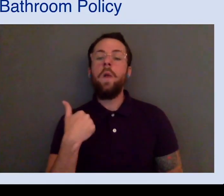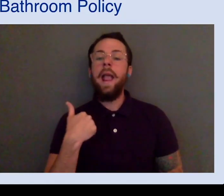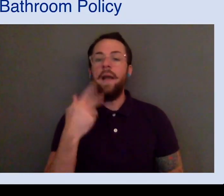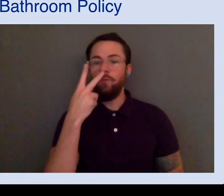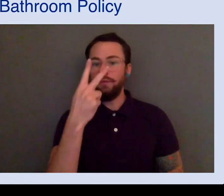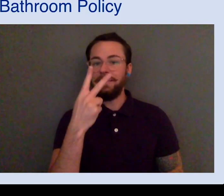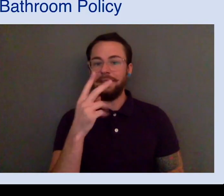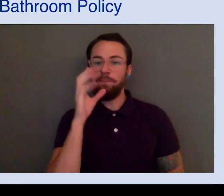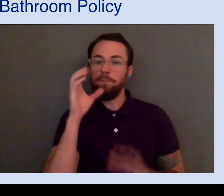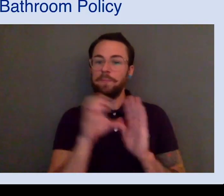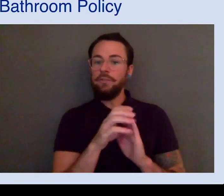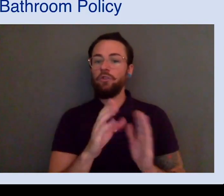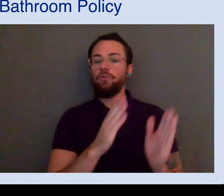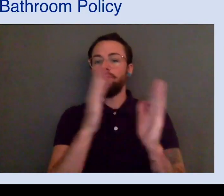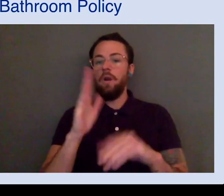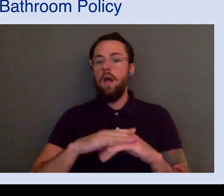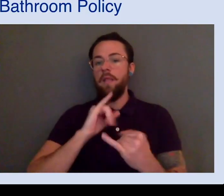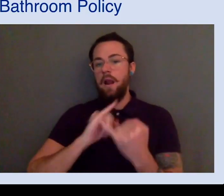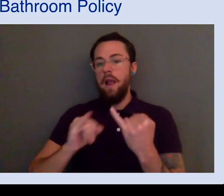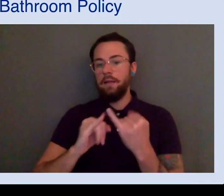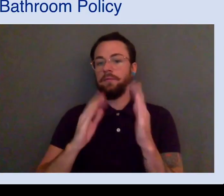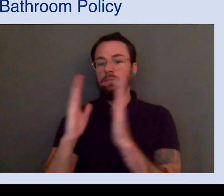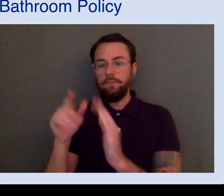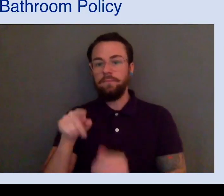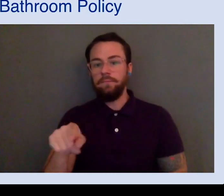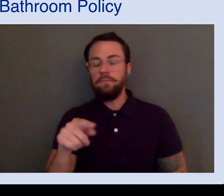available for use.